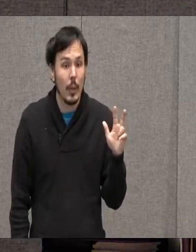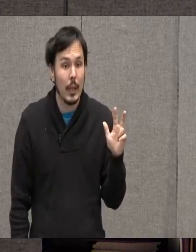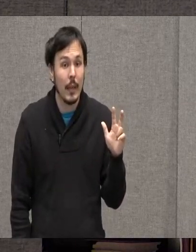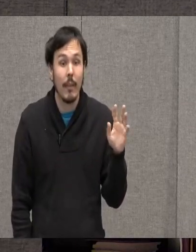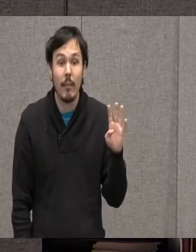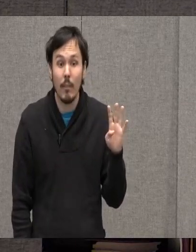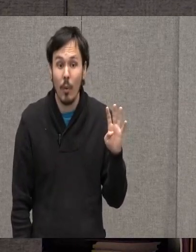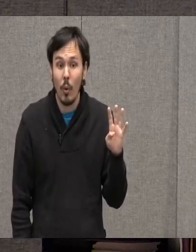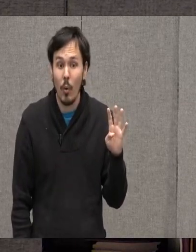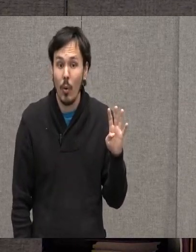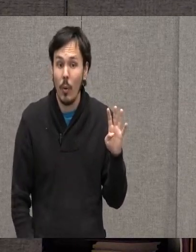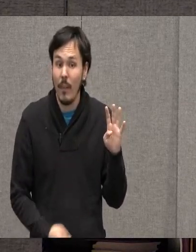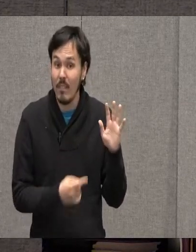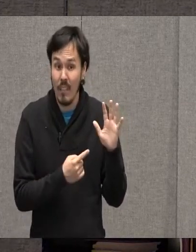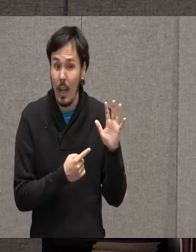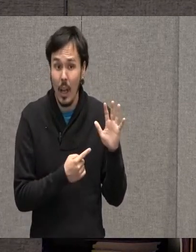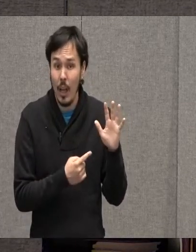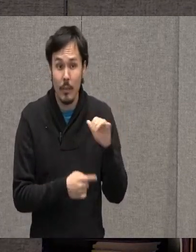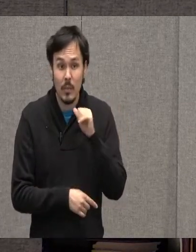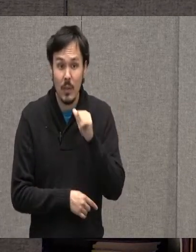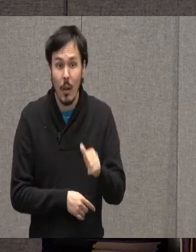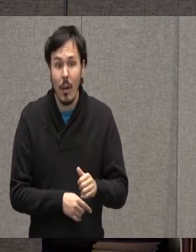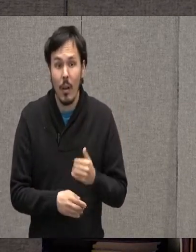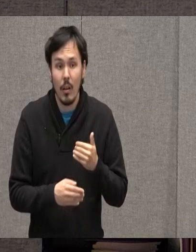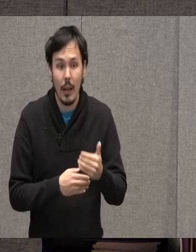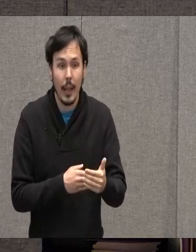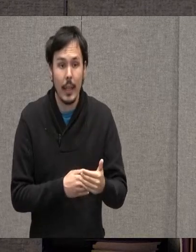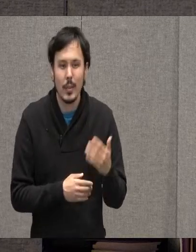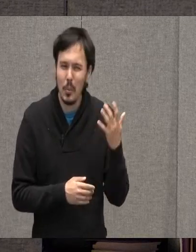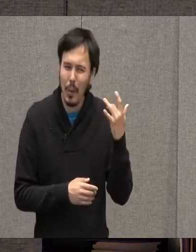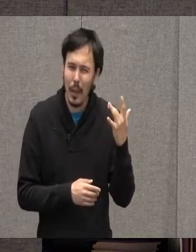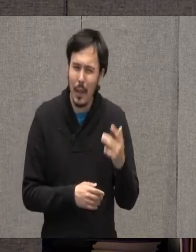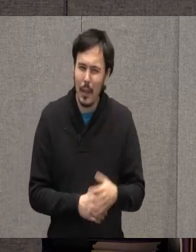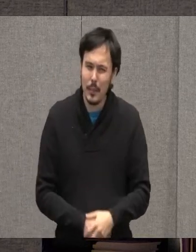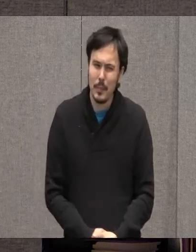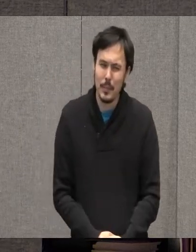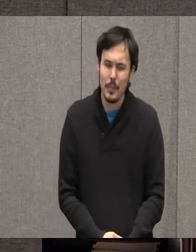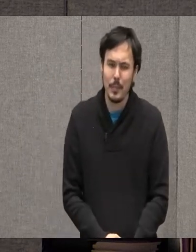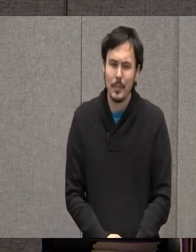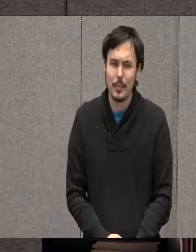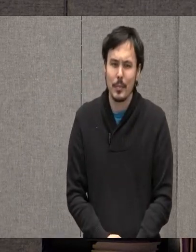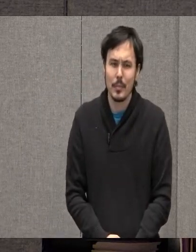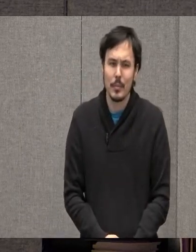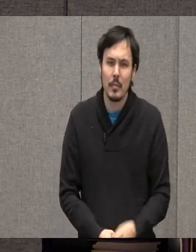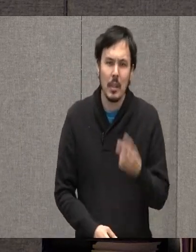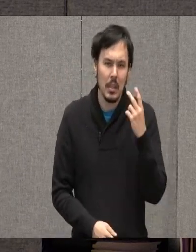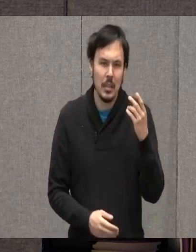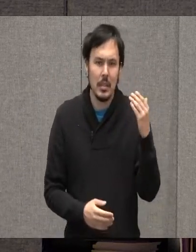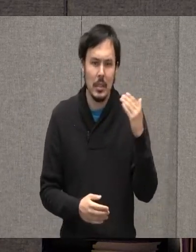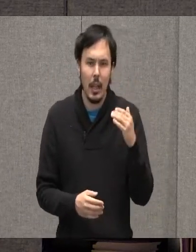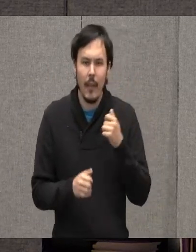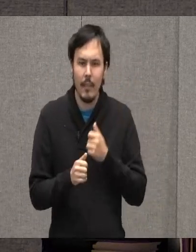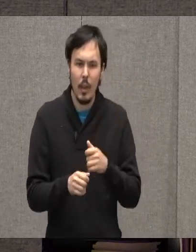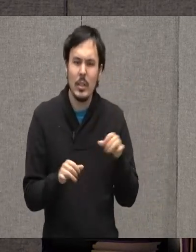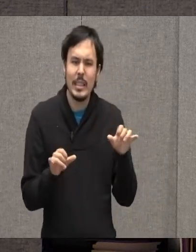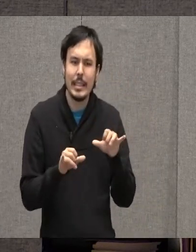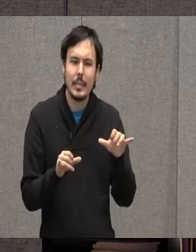but then five doesn't come next. I wonder why? Let's see if the next row kind of follows a similar pattern.